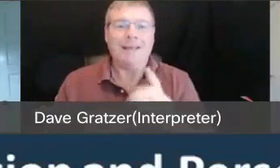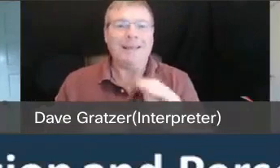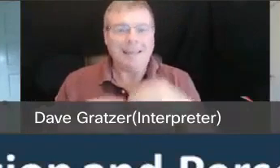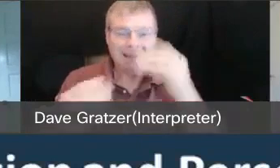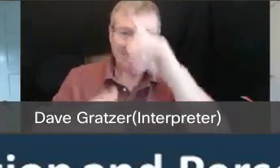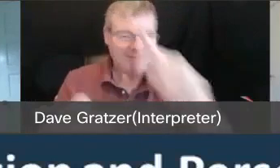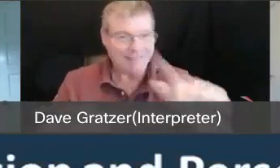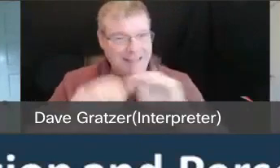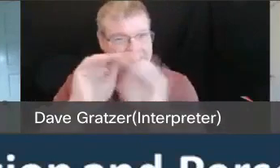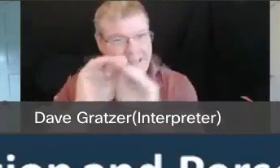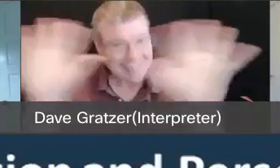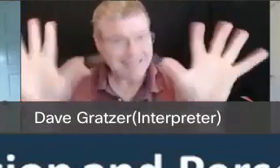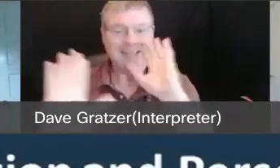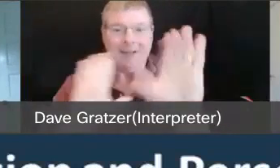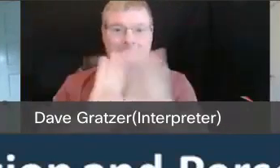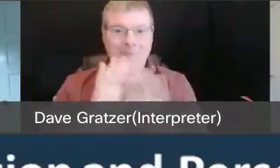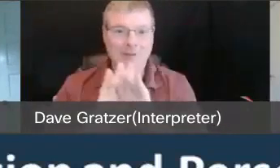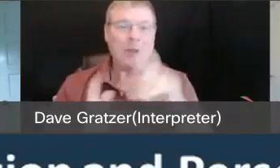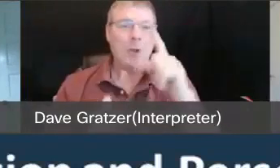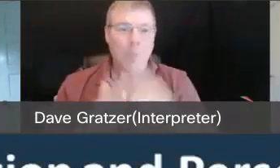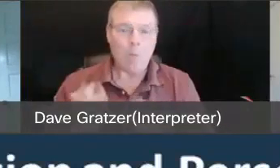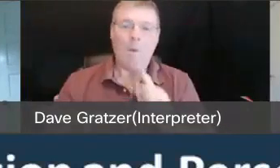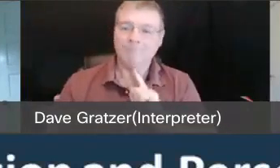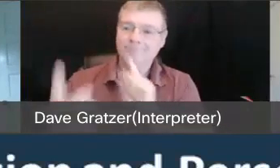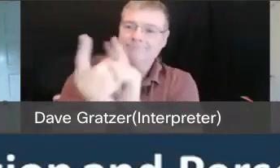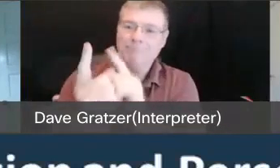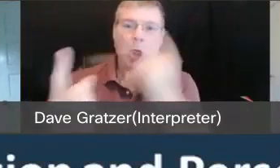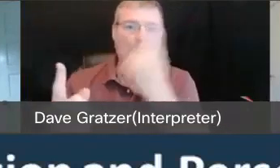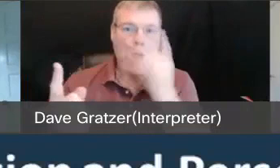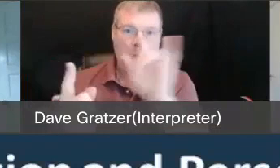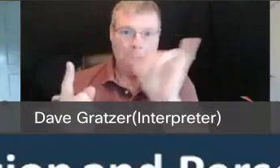picture of what an encounter with the applicant might look like.